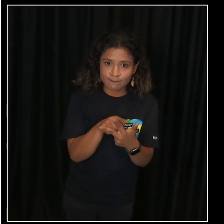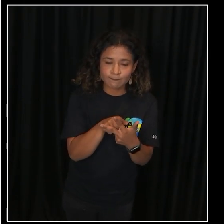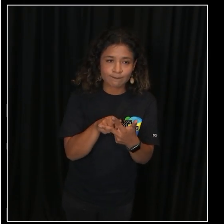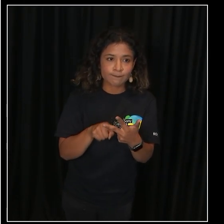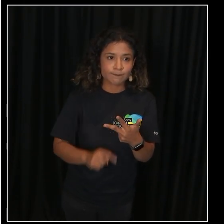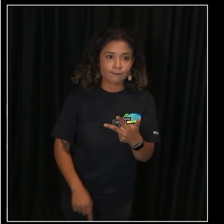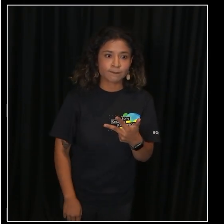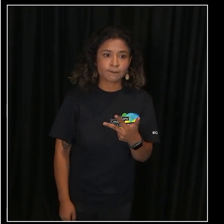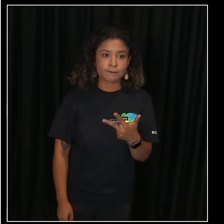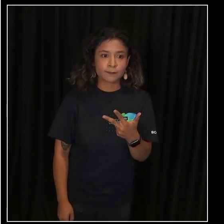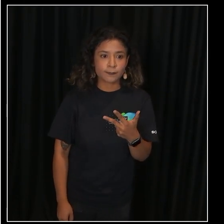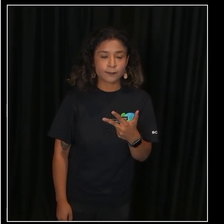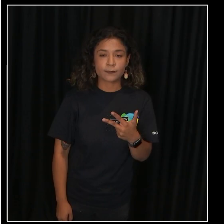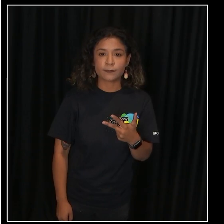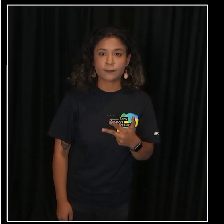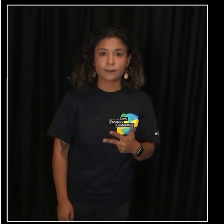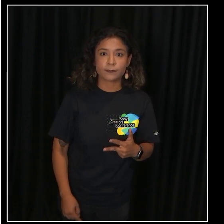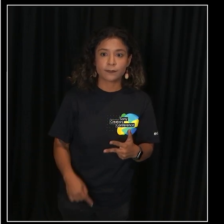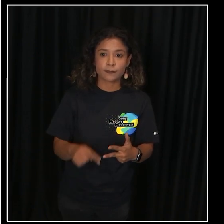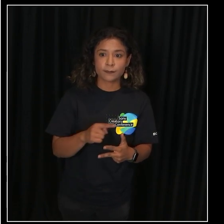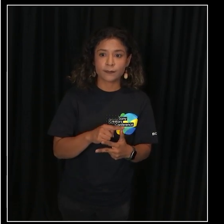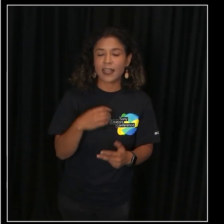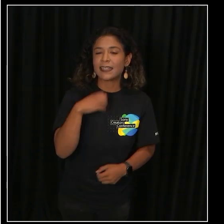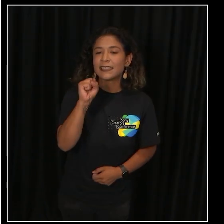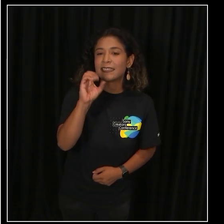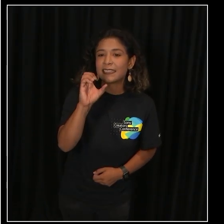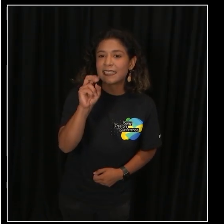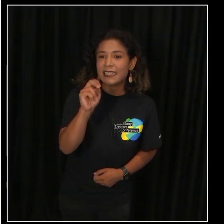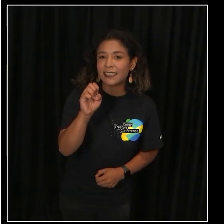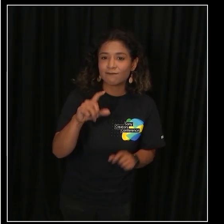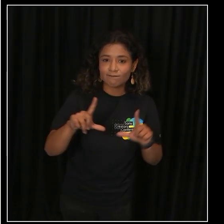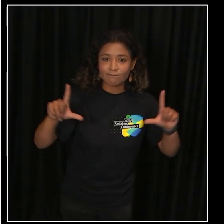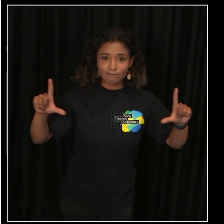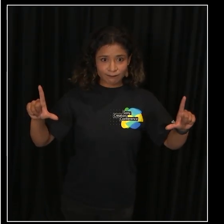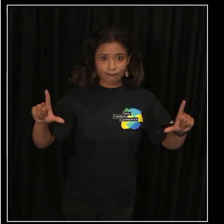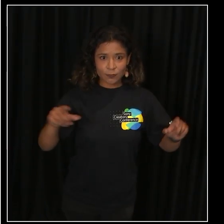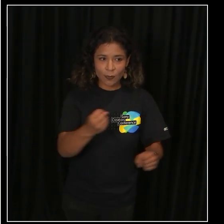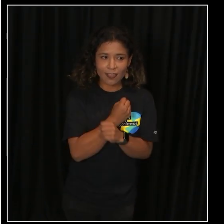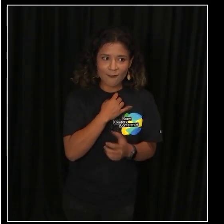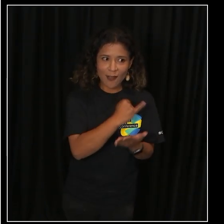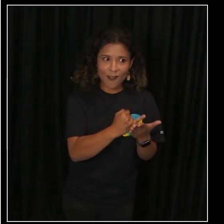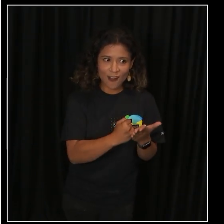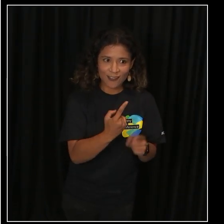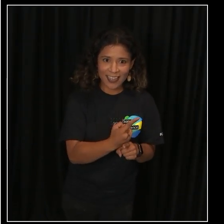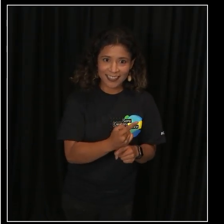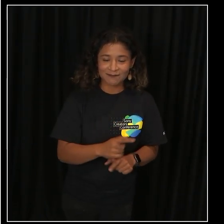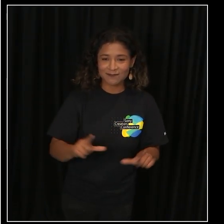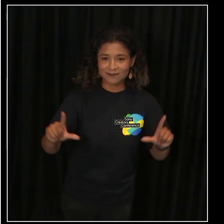So here we go. We have our scene. You love my art, don't you? There we go. I placed a light on the scene, and we're going to